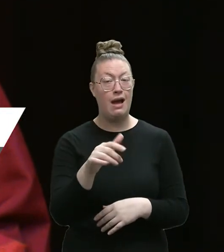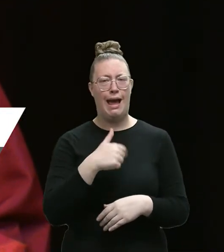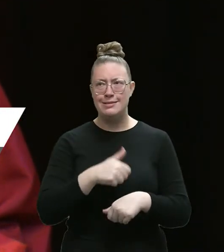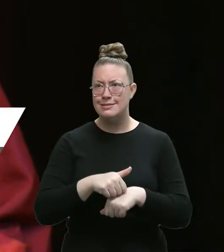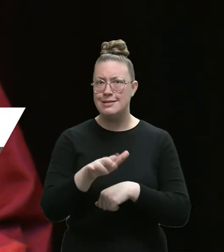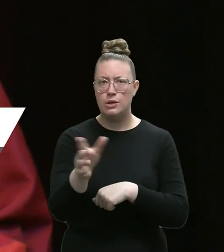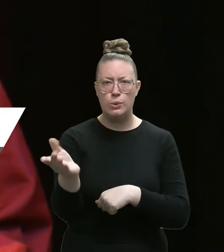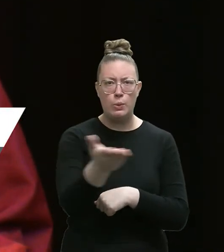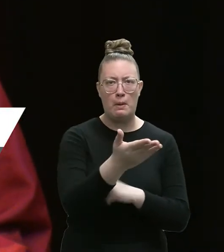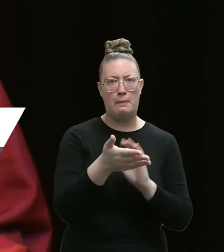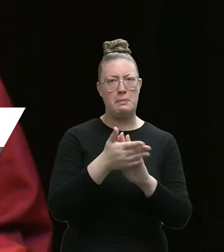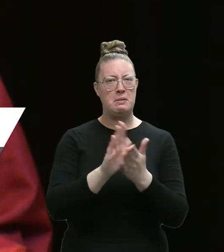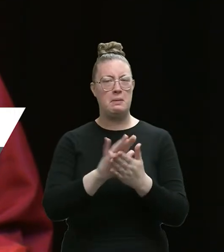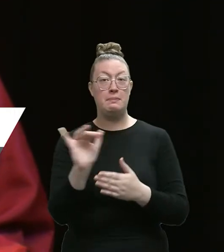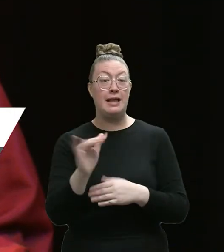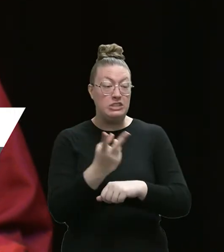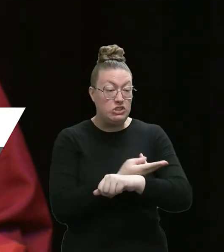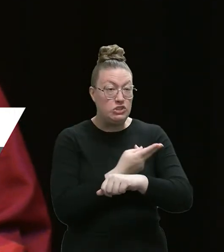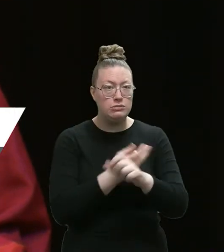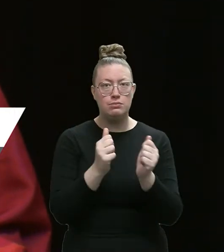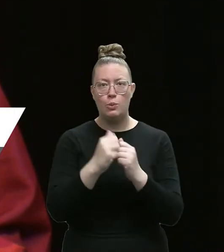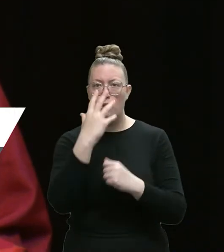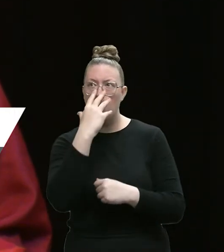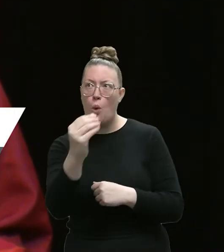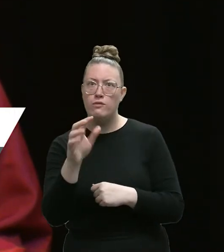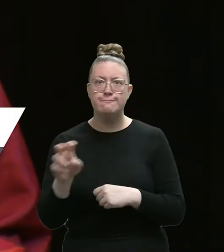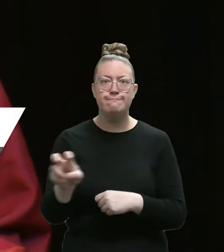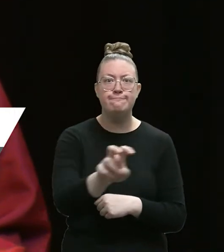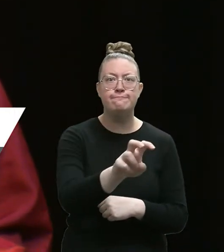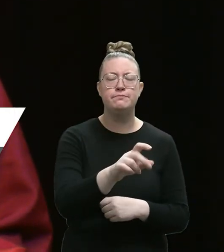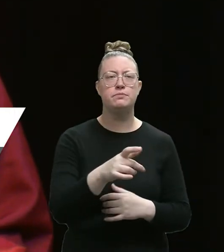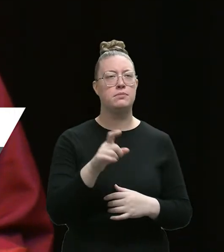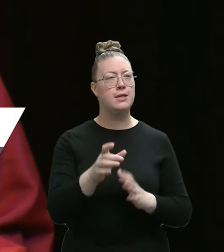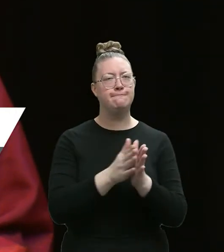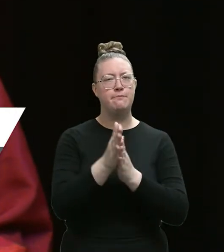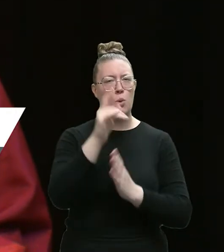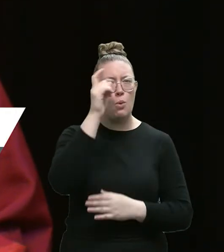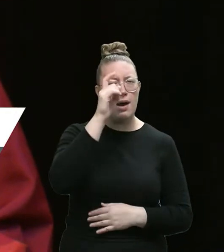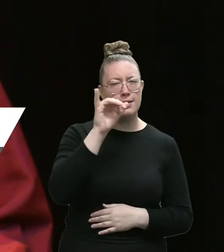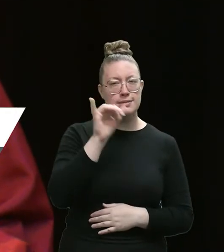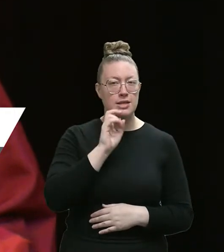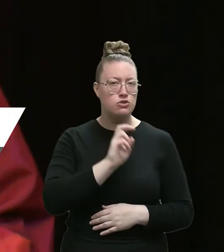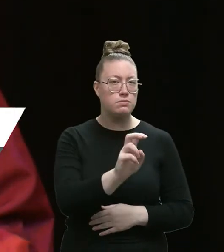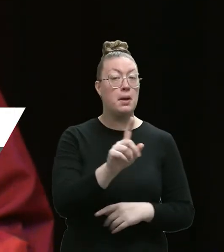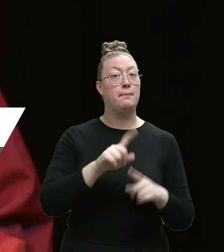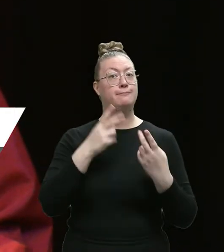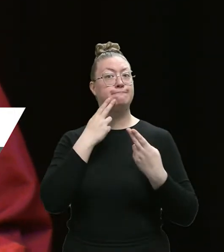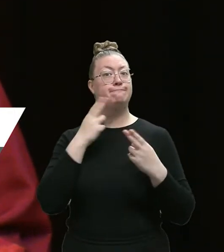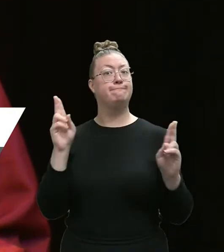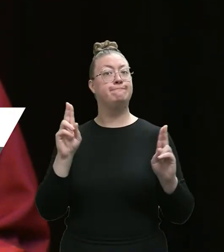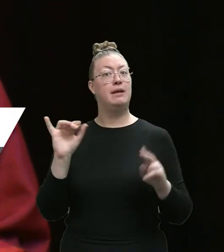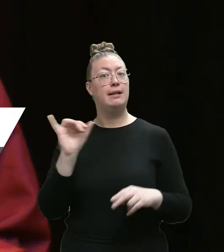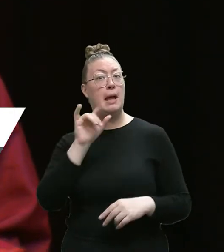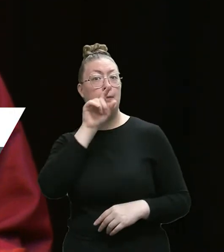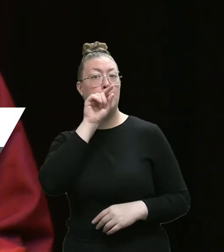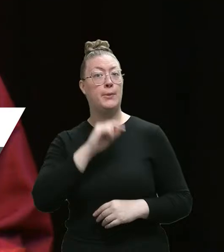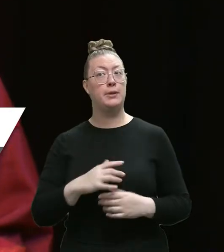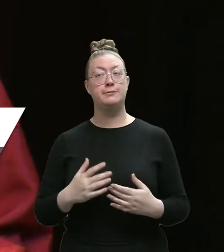last thank you before you move on to your future endeavors. As I was thinking all year about what